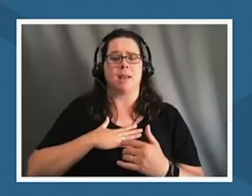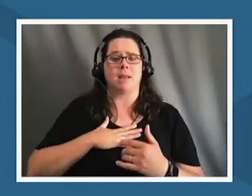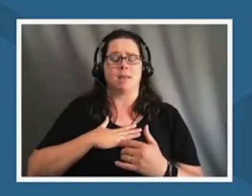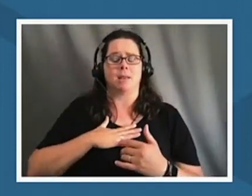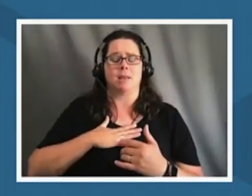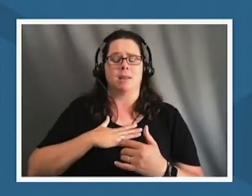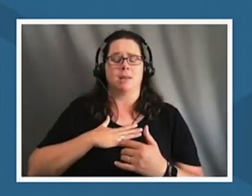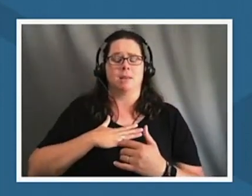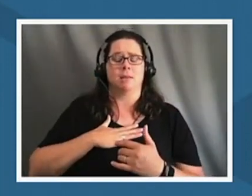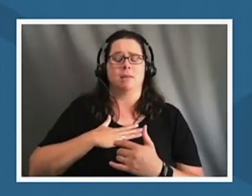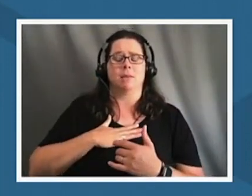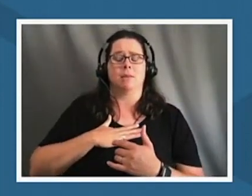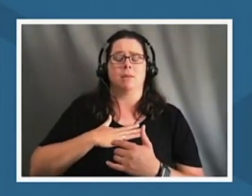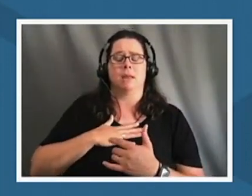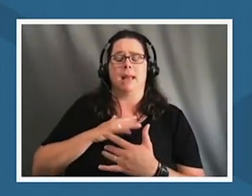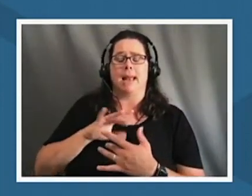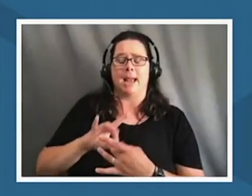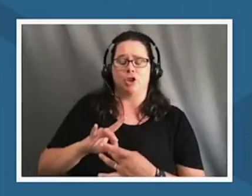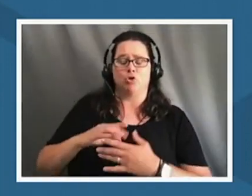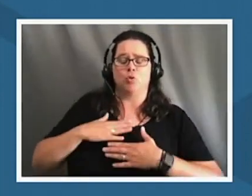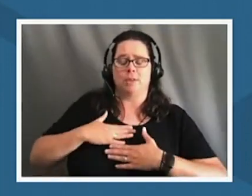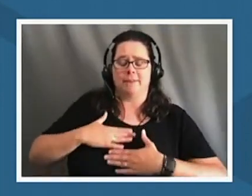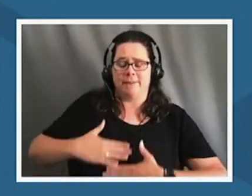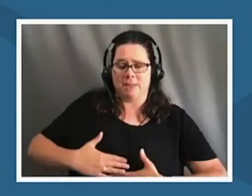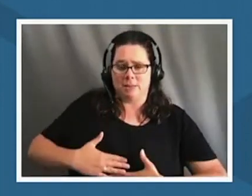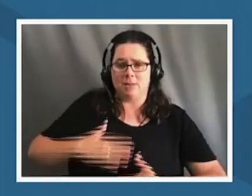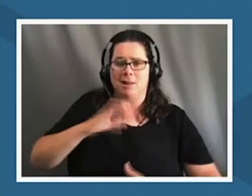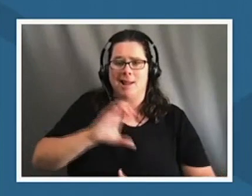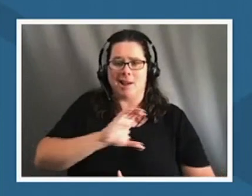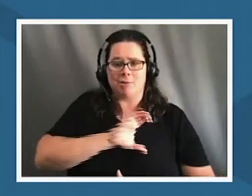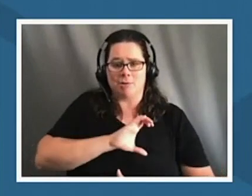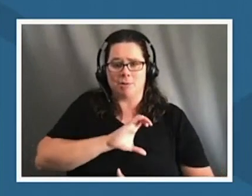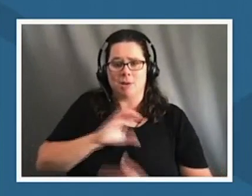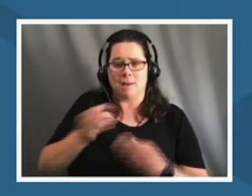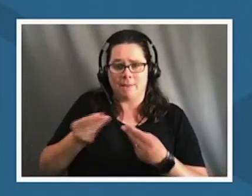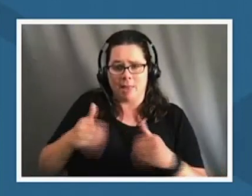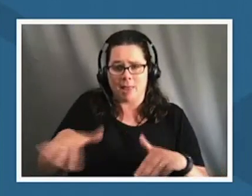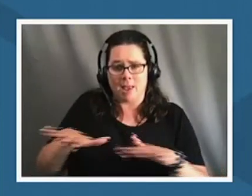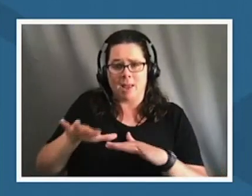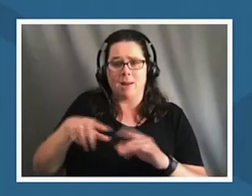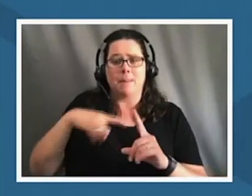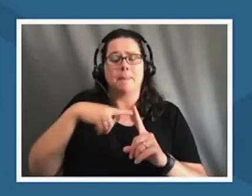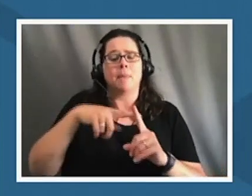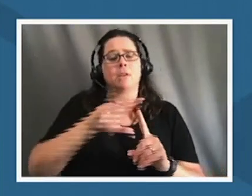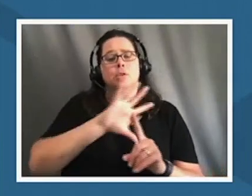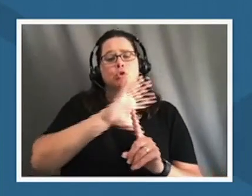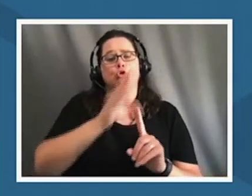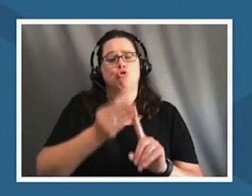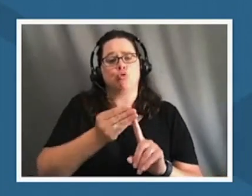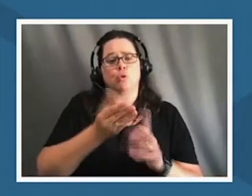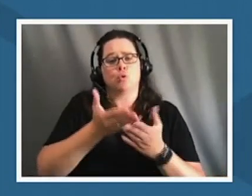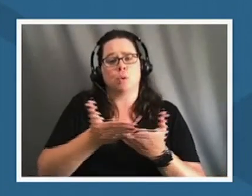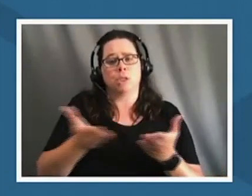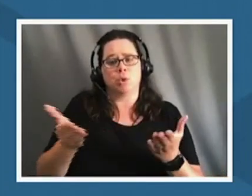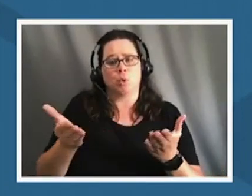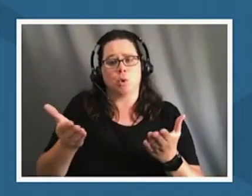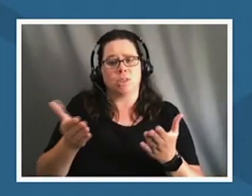the physical attributes of land but also the cultural